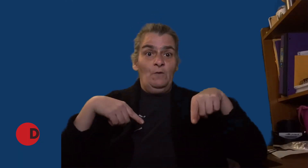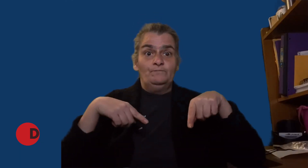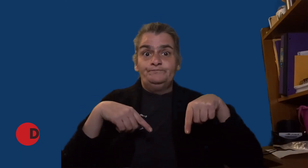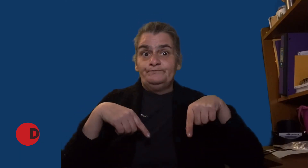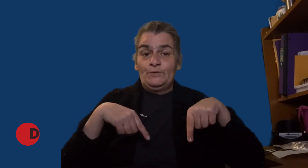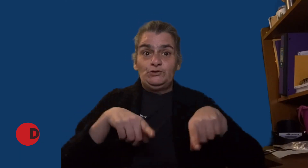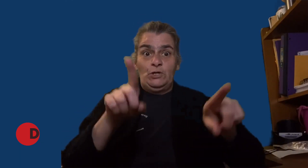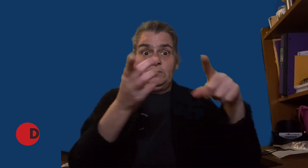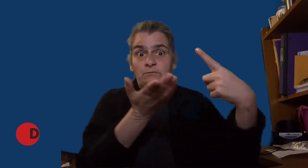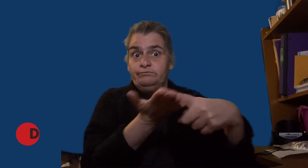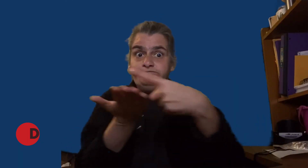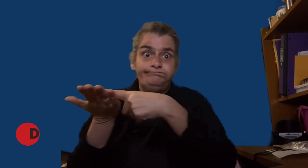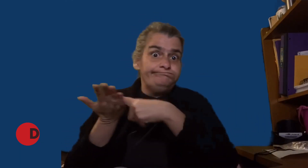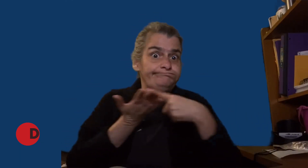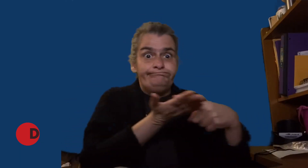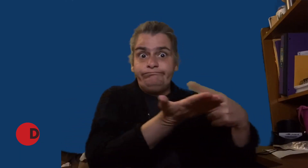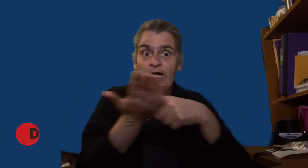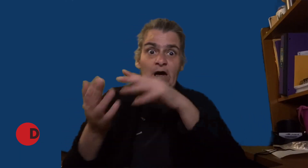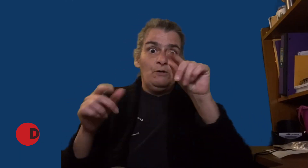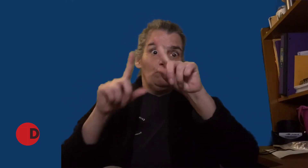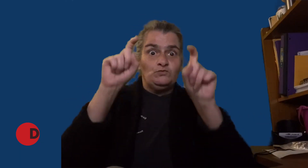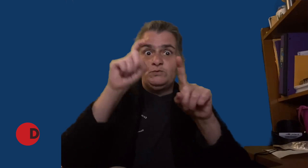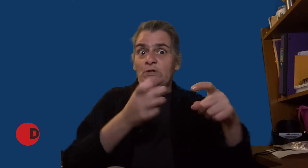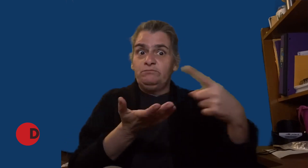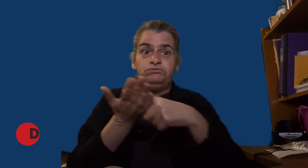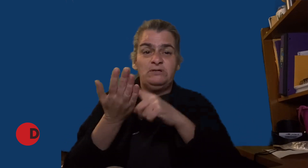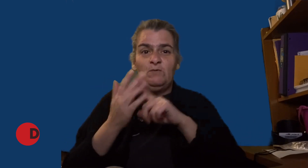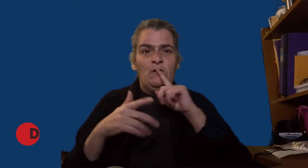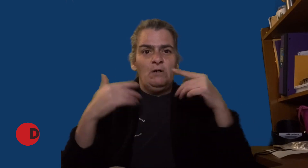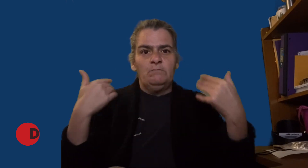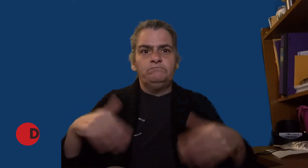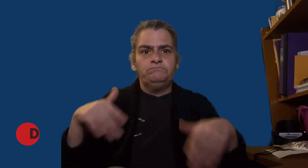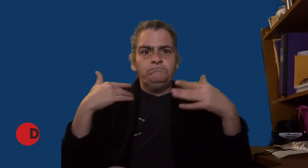Our next plan related to the ITP Panel discussion is to send